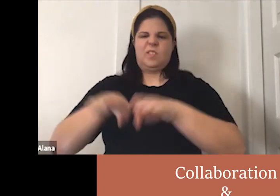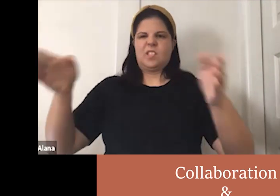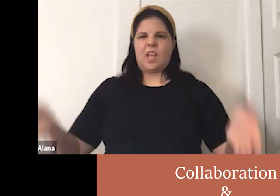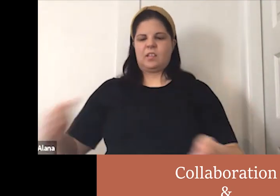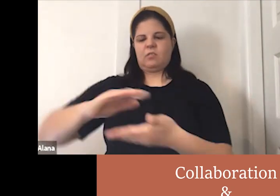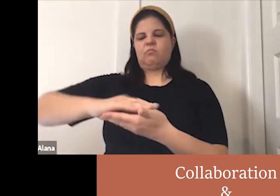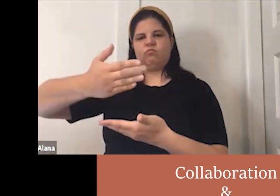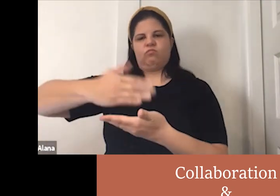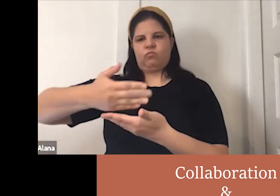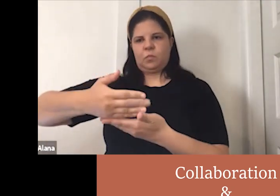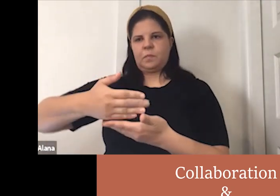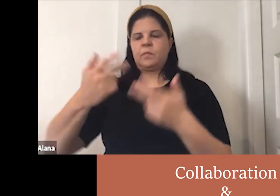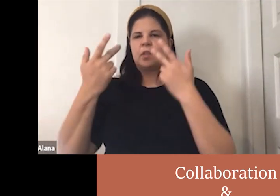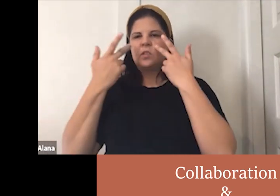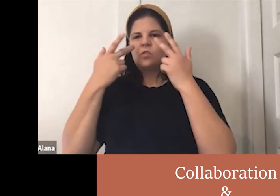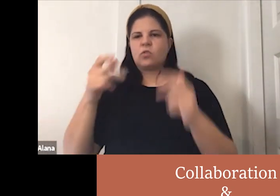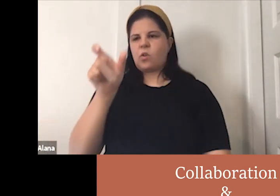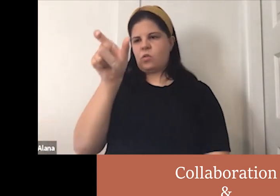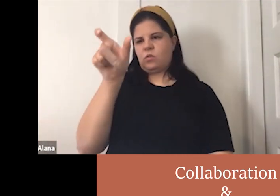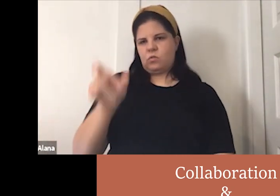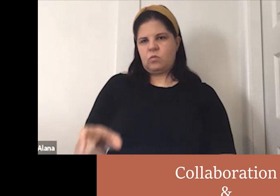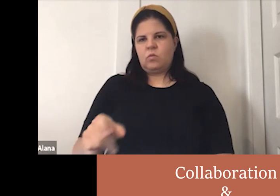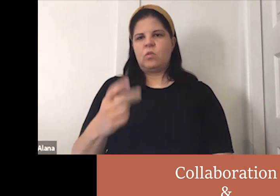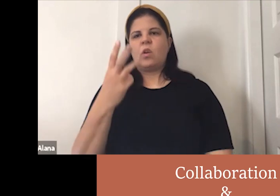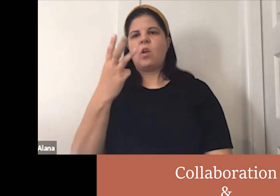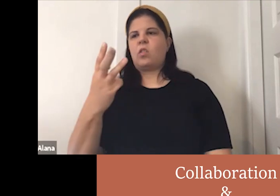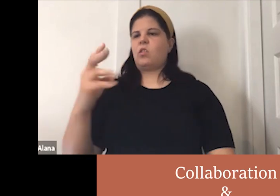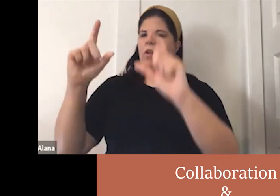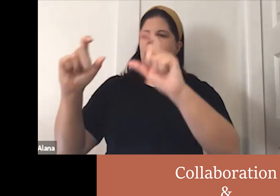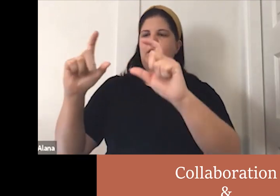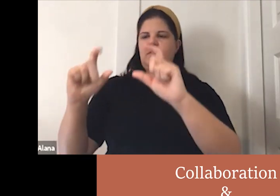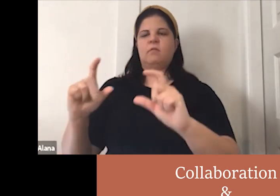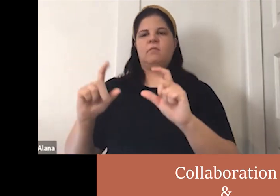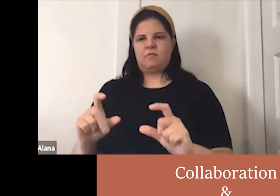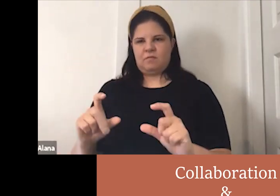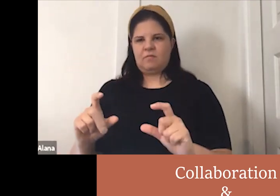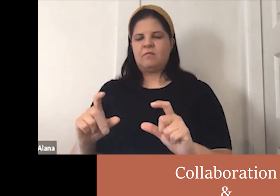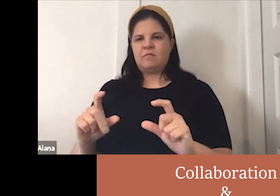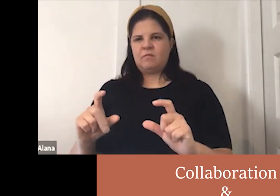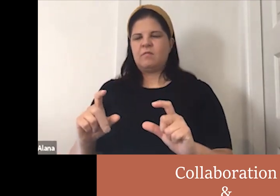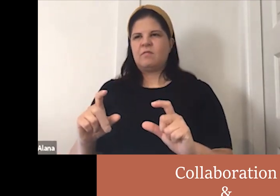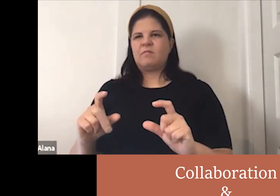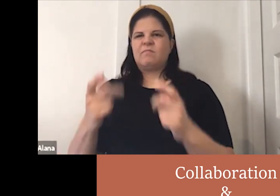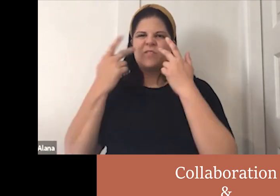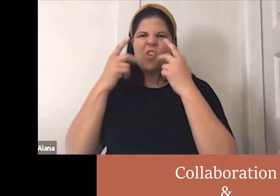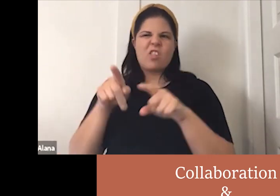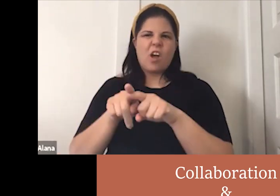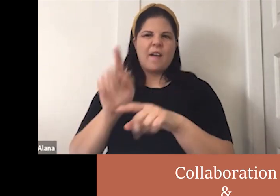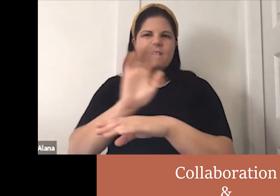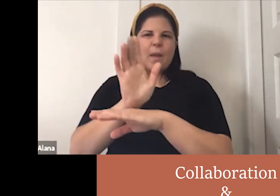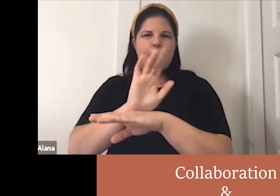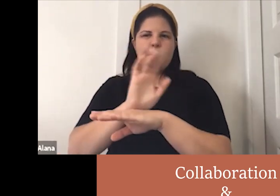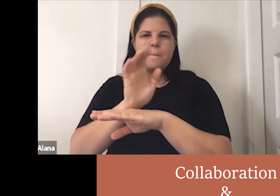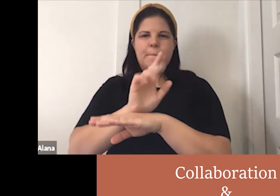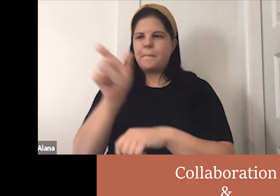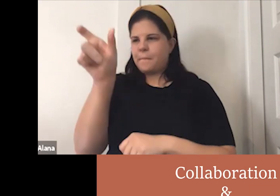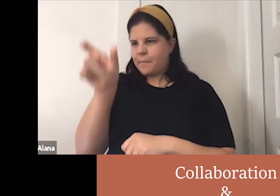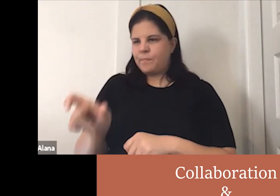It shows a strip of three images of a film story board.